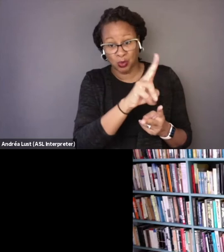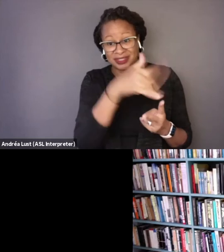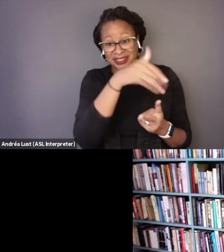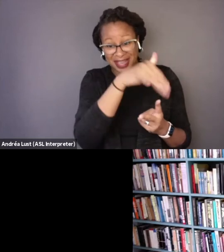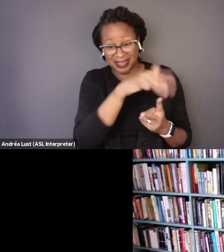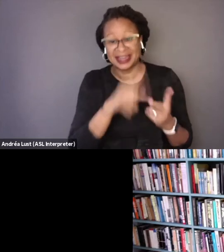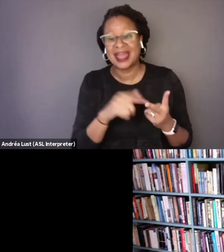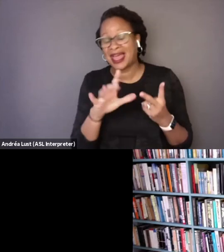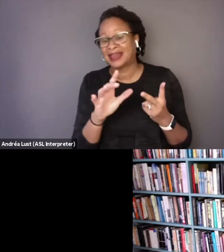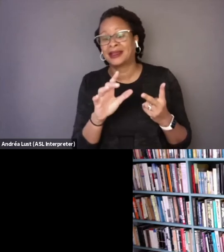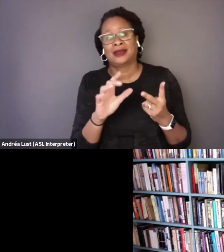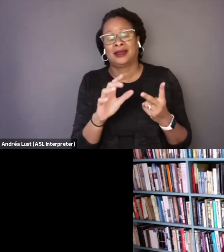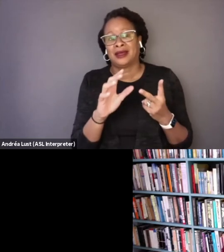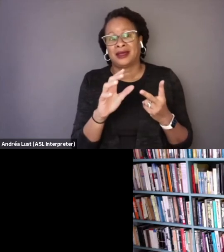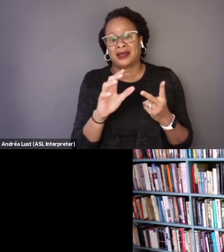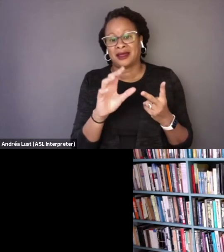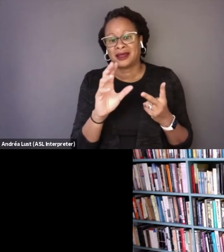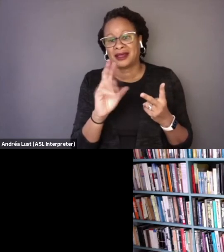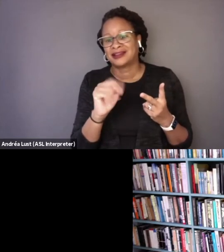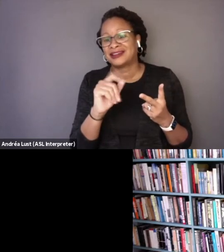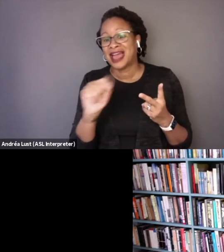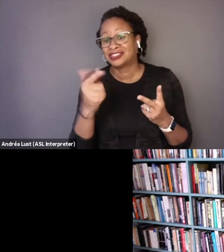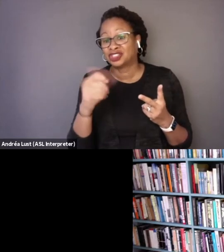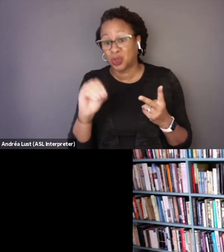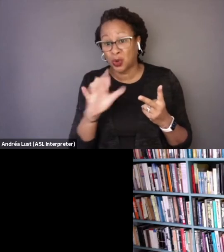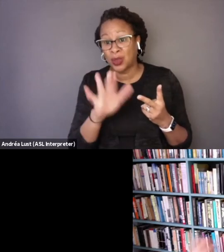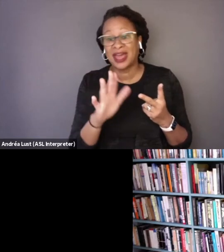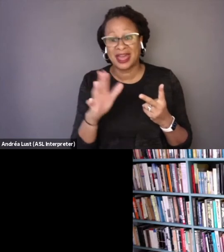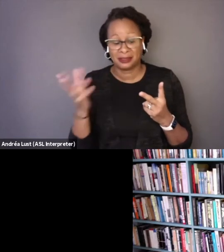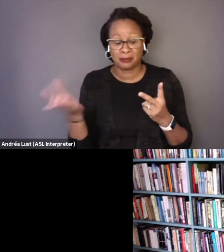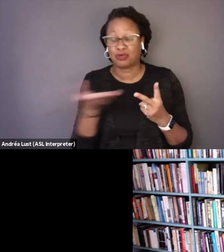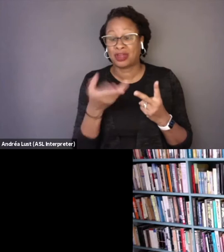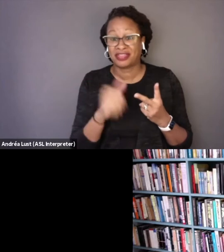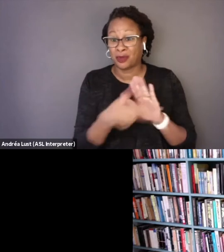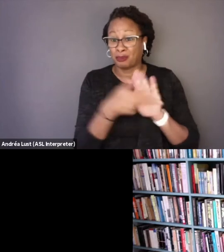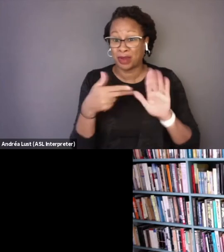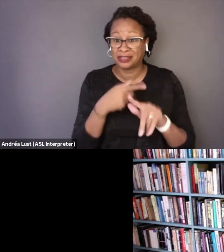and National Geographic bringing their brand to bear to the conversation,